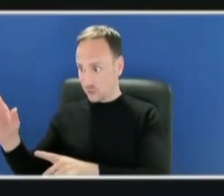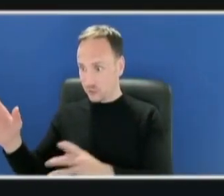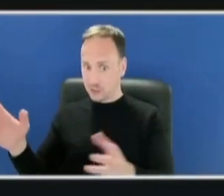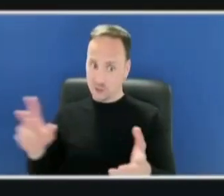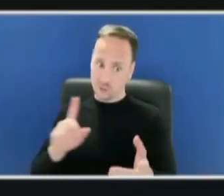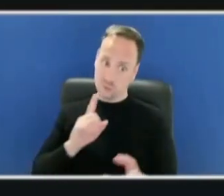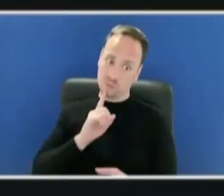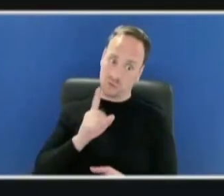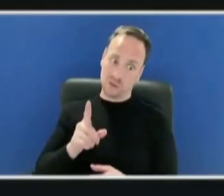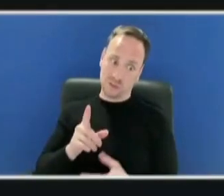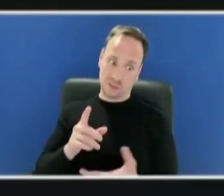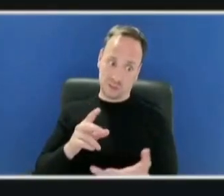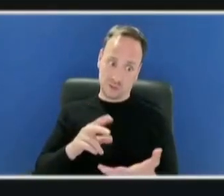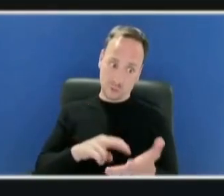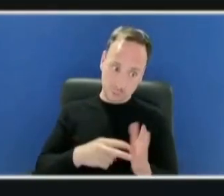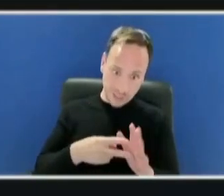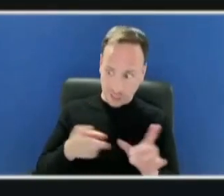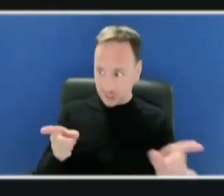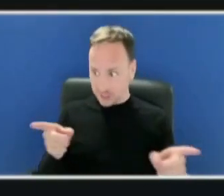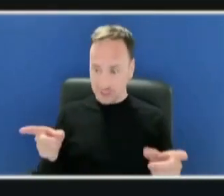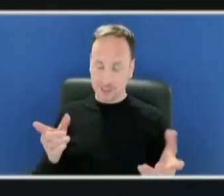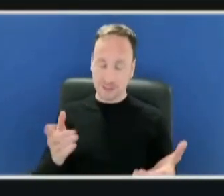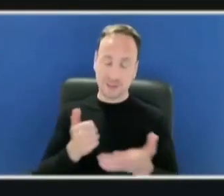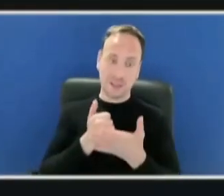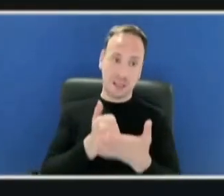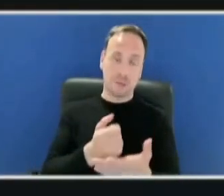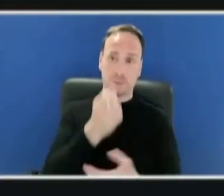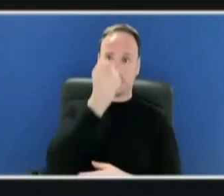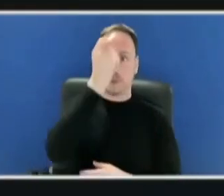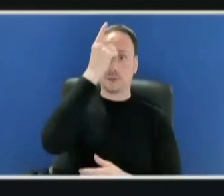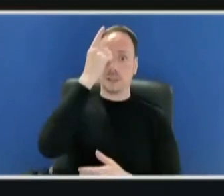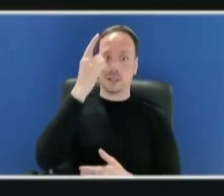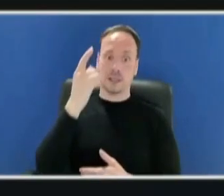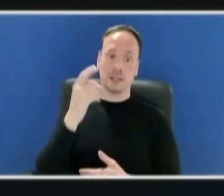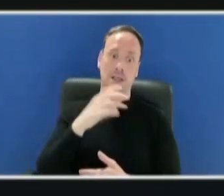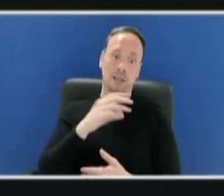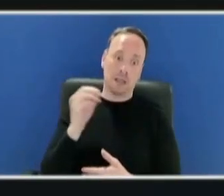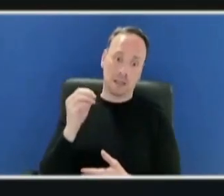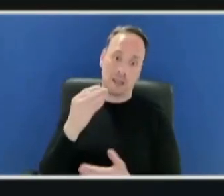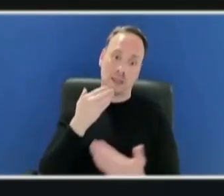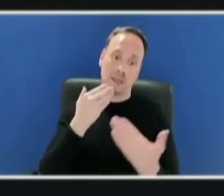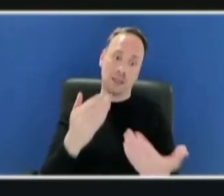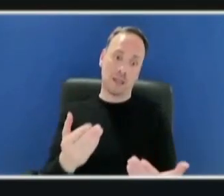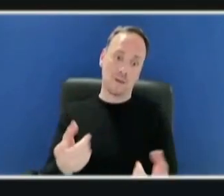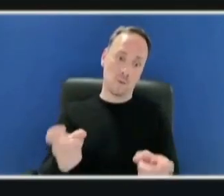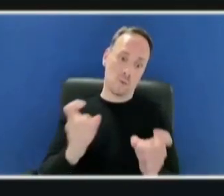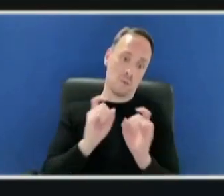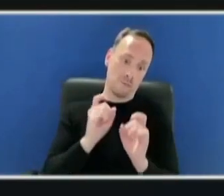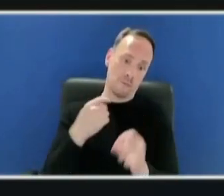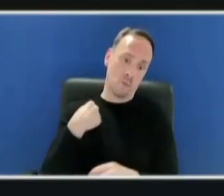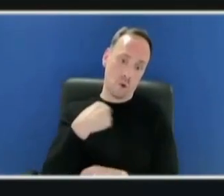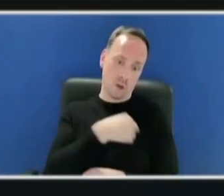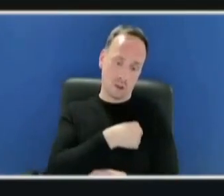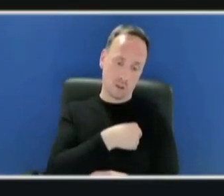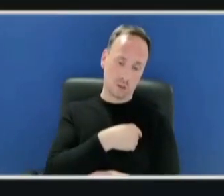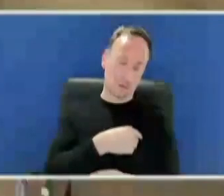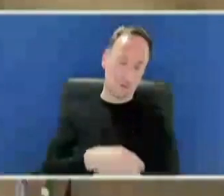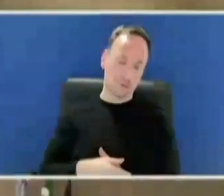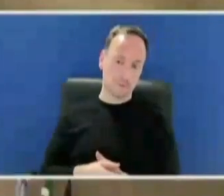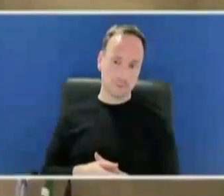So thank you for all of this and bringing this to us this way. Thank you. All right,